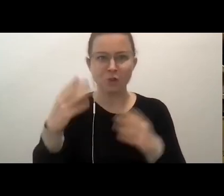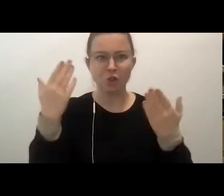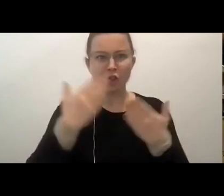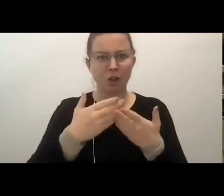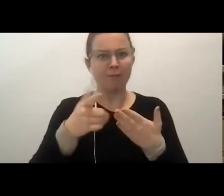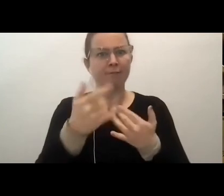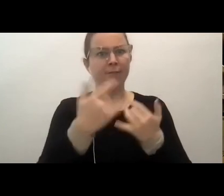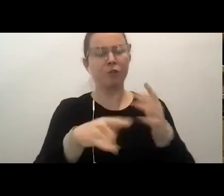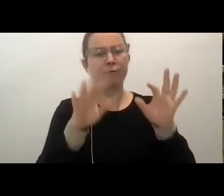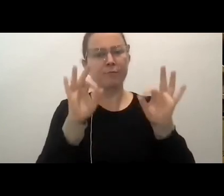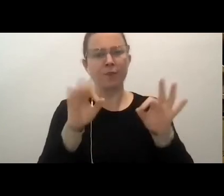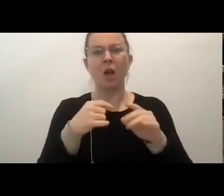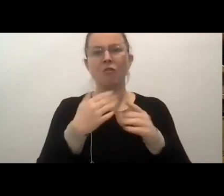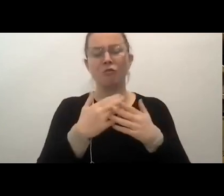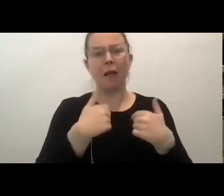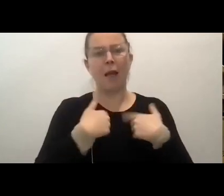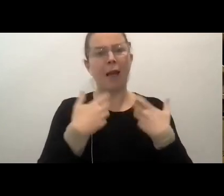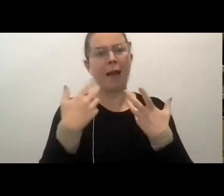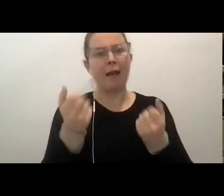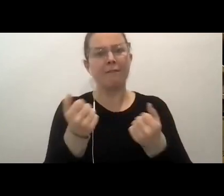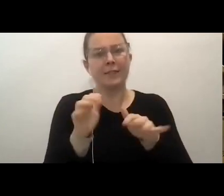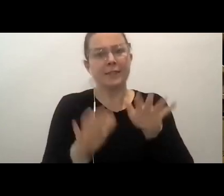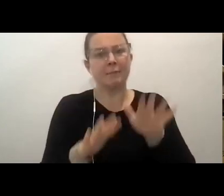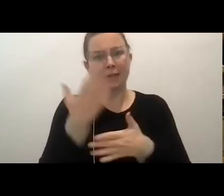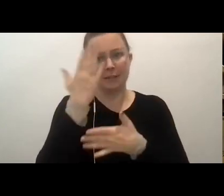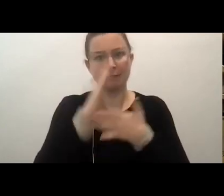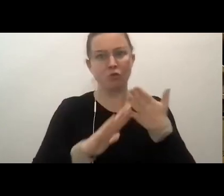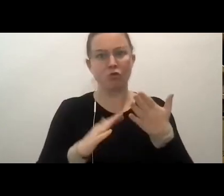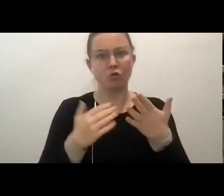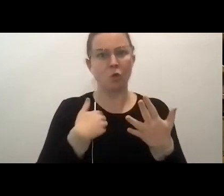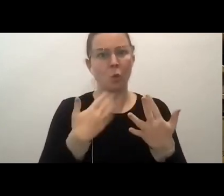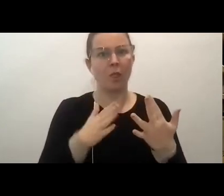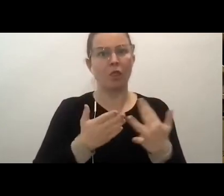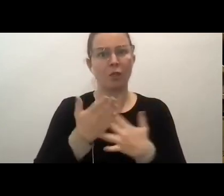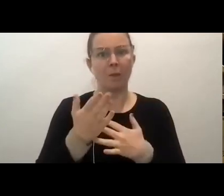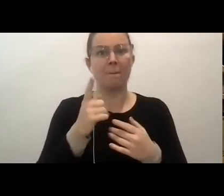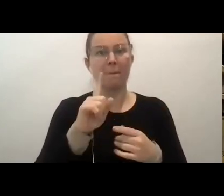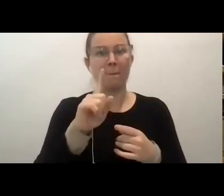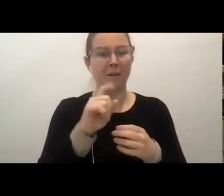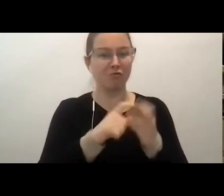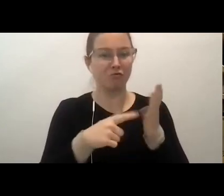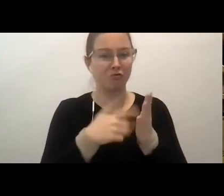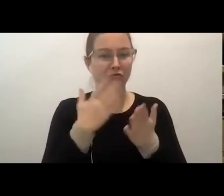of similar experiences that I went through, but I suppose the irony is that we all felt